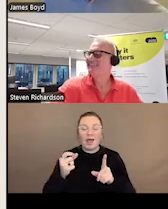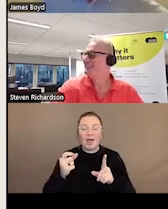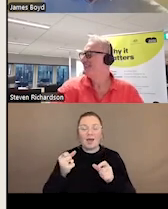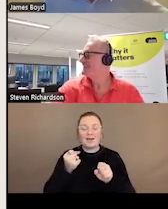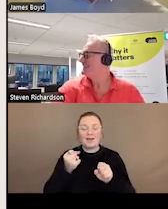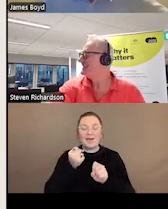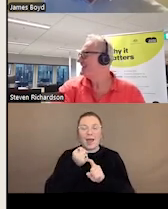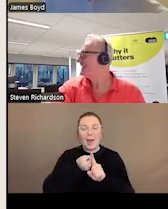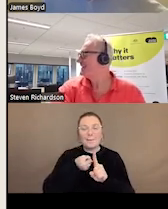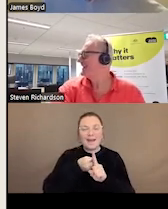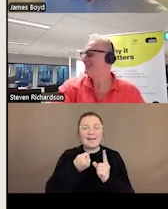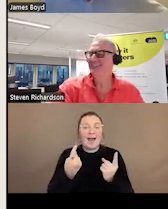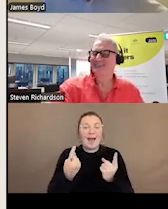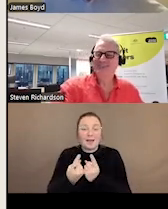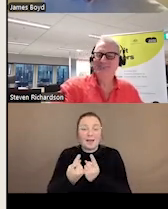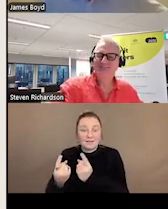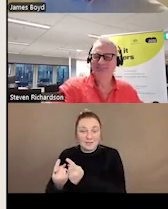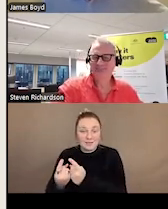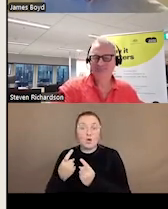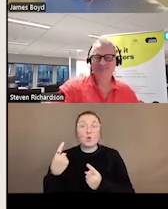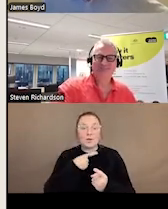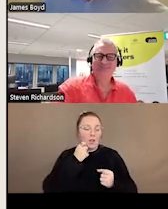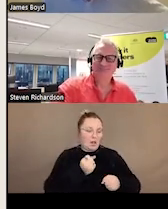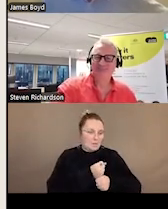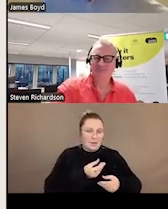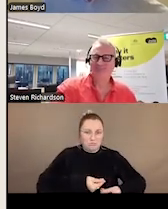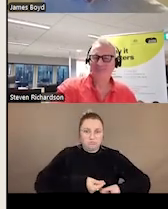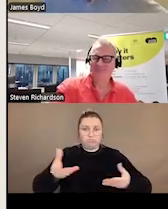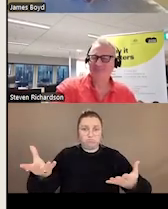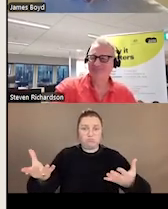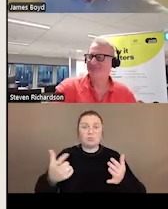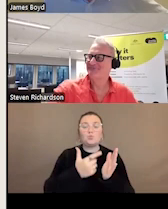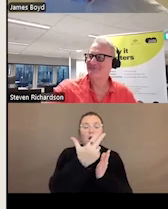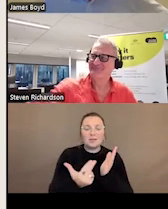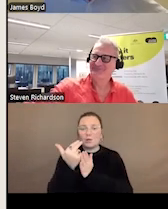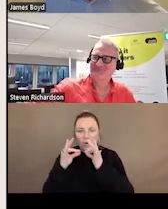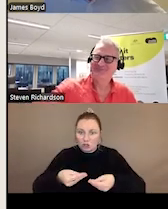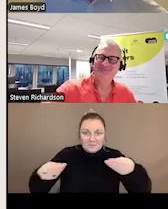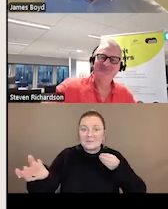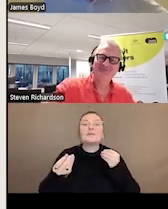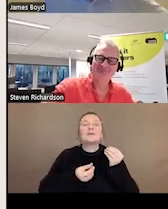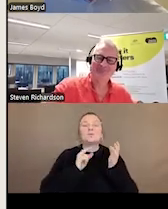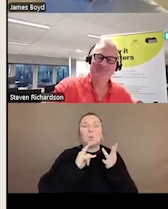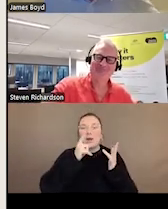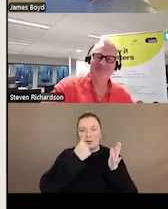made available to organisations and artists who would like to be ? take part in the Giving Day,